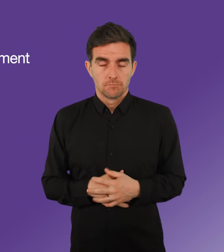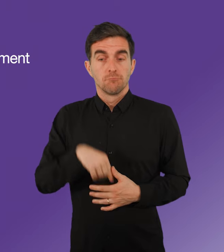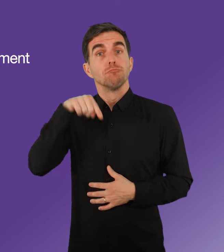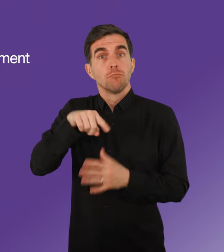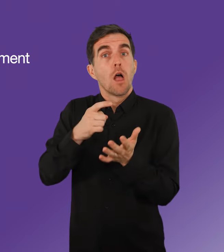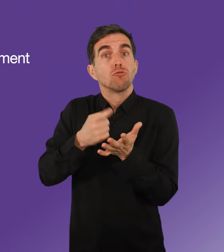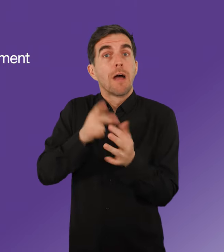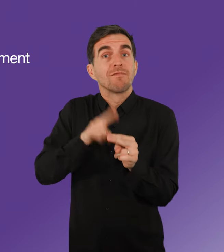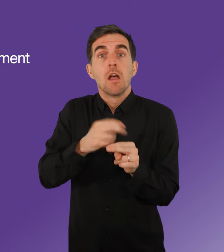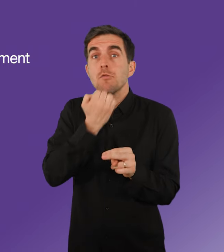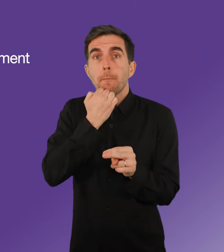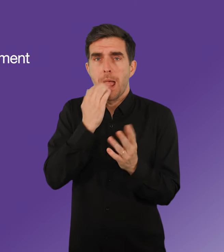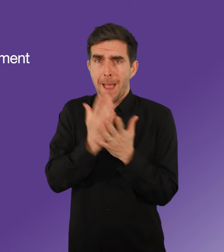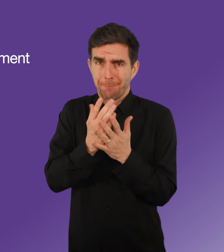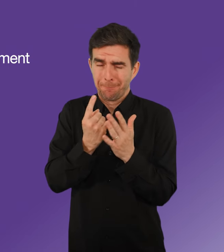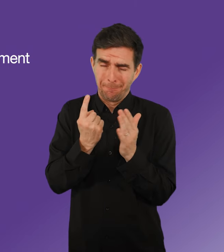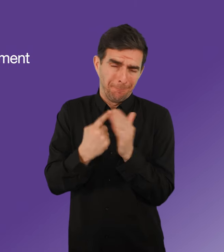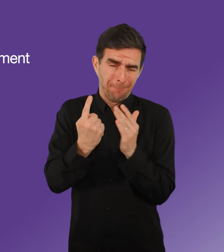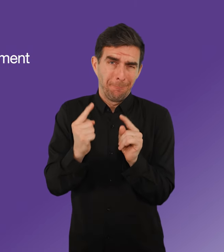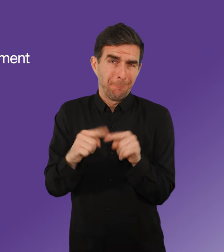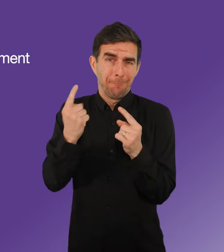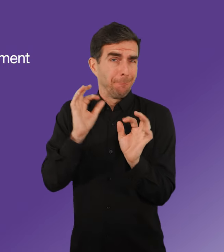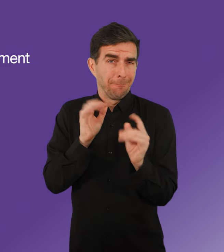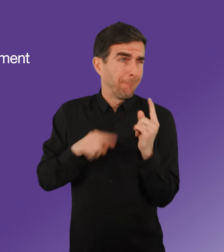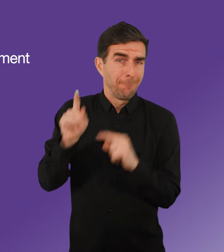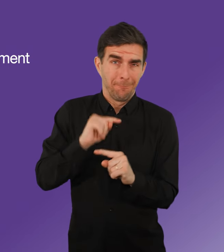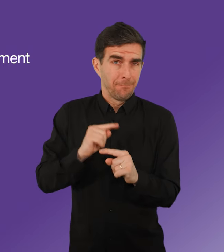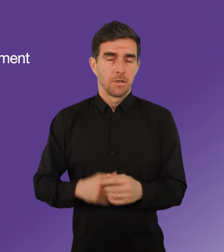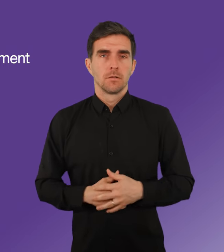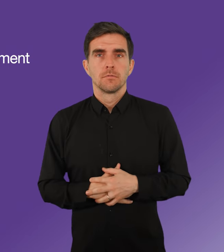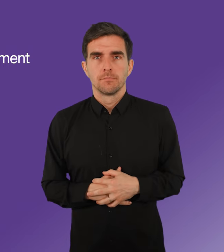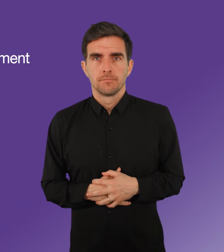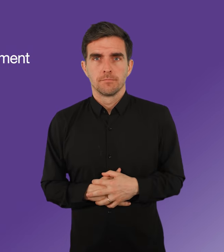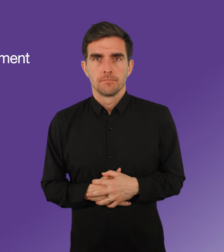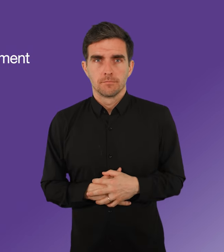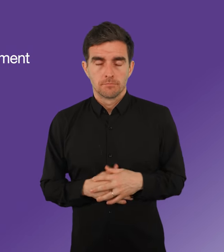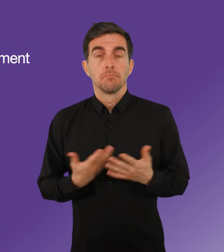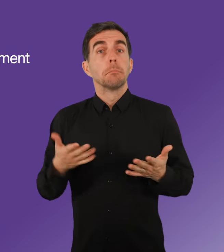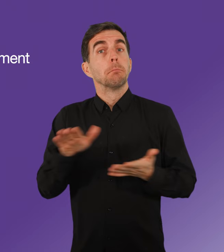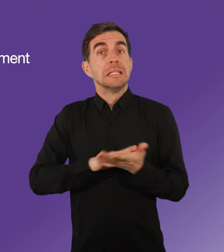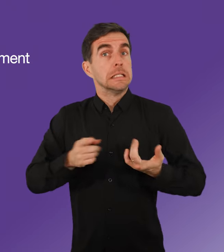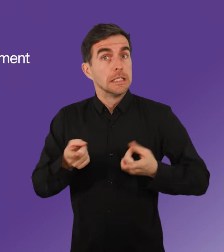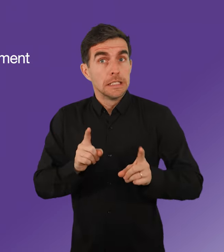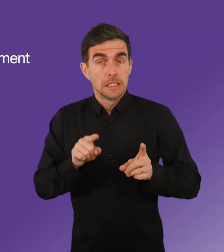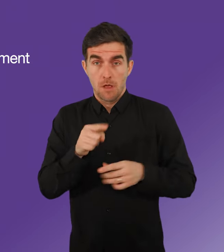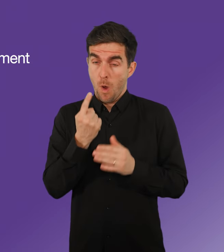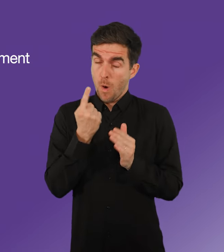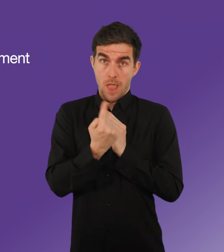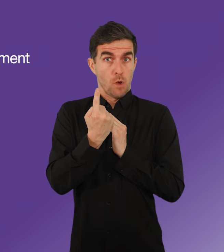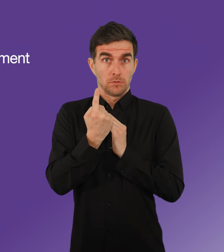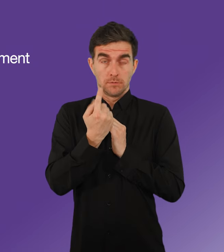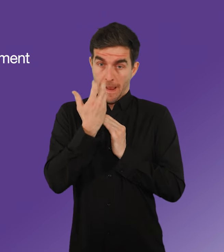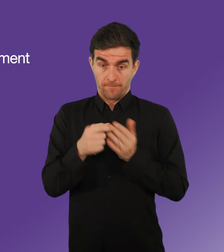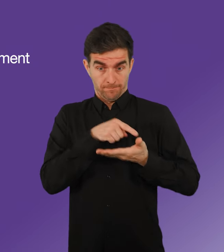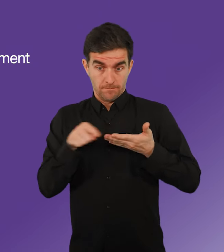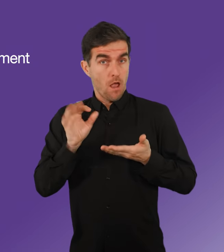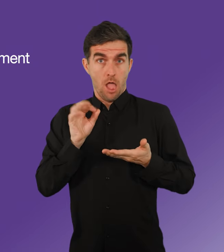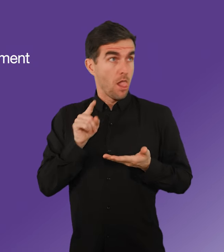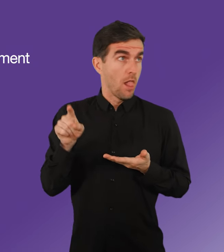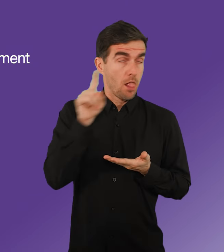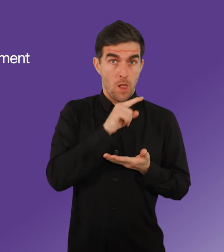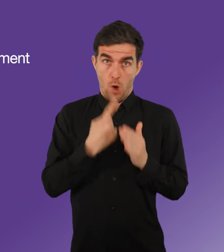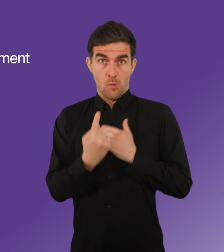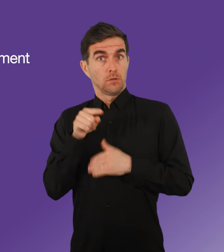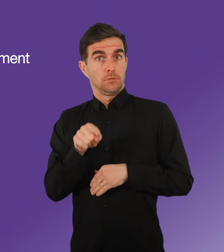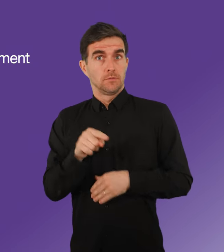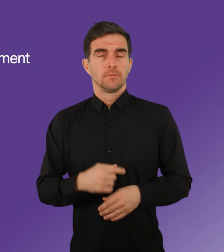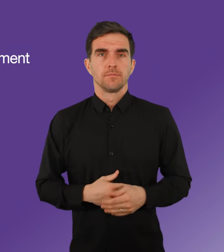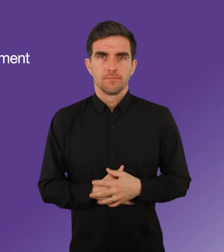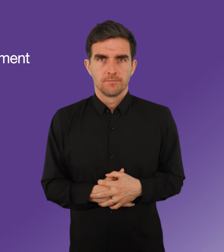This reference number is unique. This means that it is the only one like it.